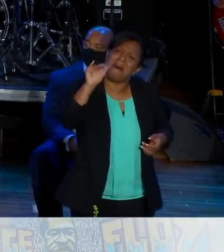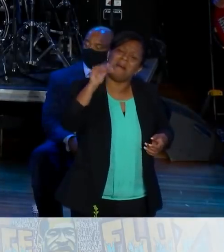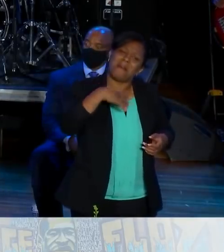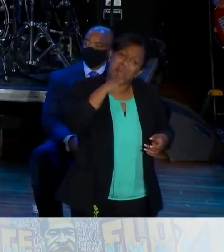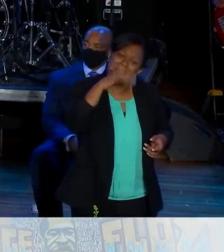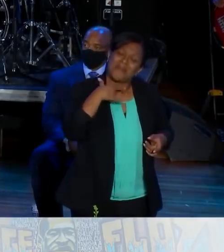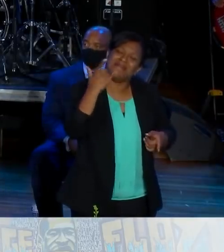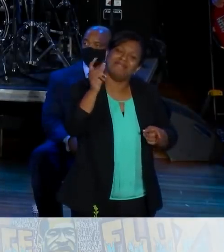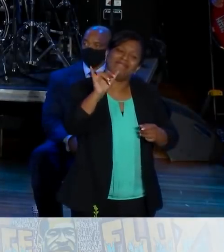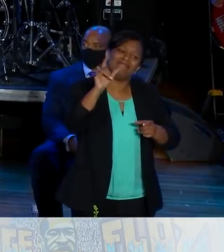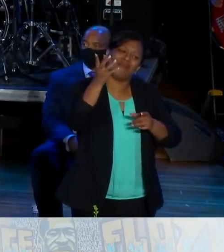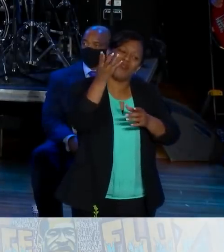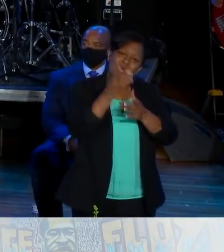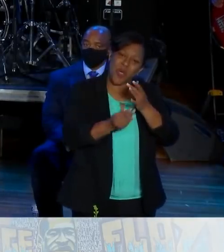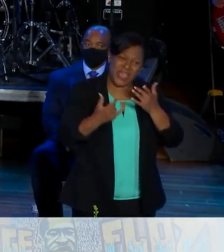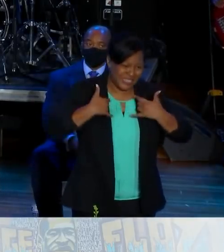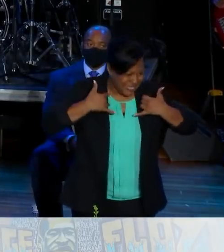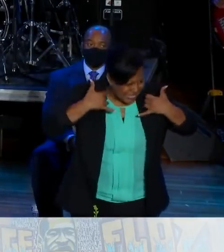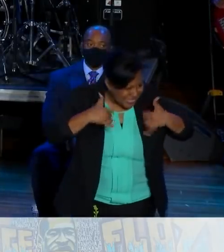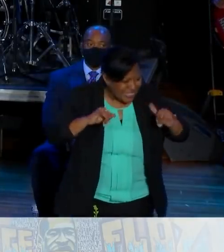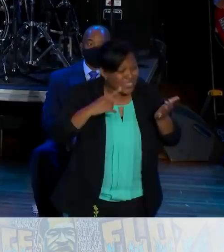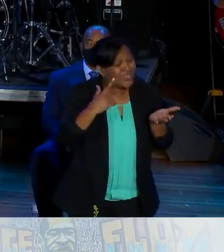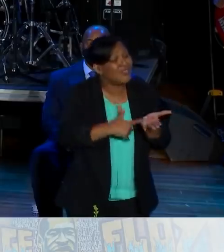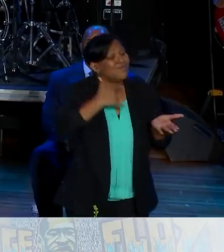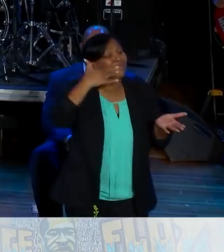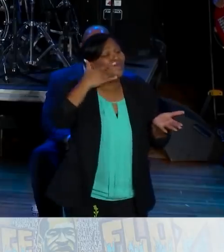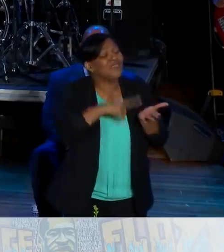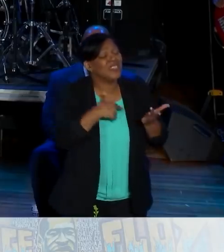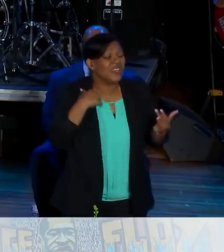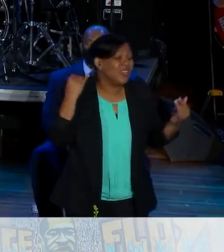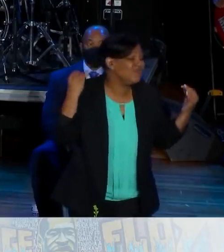REALIZED WHY I WAS ALWAYS CALLING, MY MOTHER DIED 8 YEARS